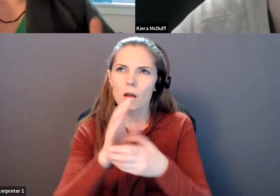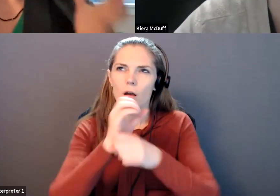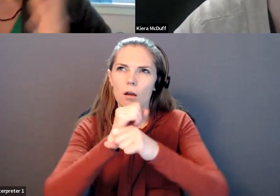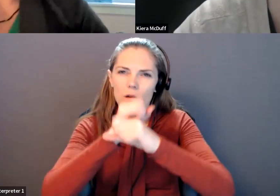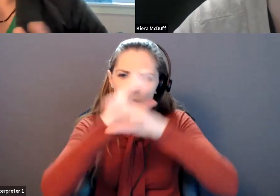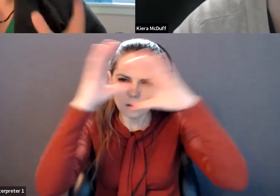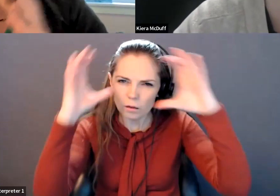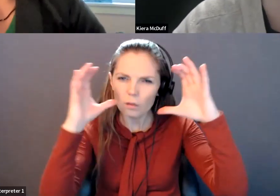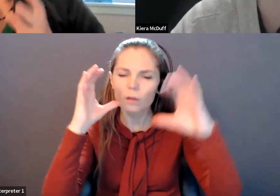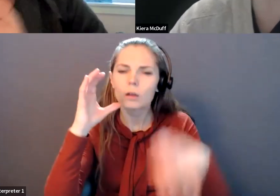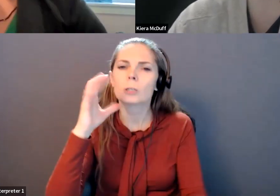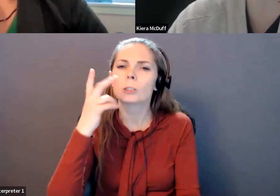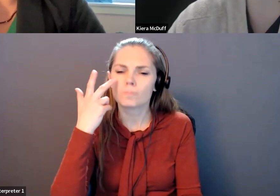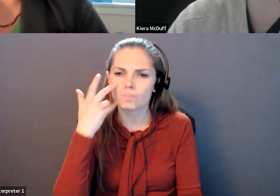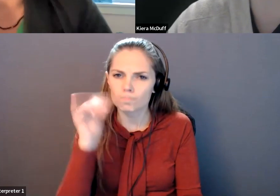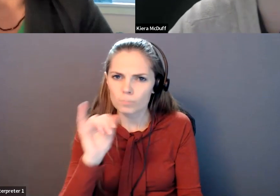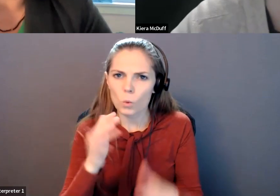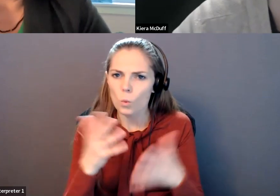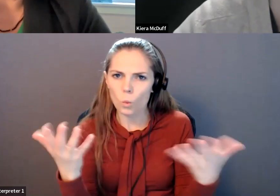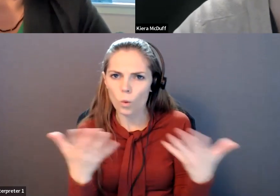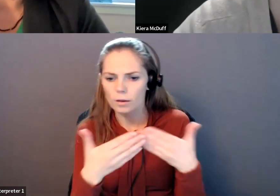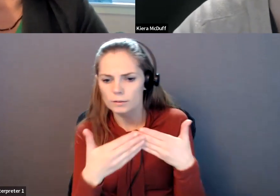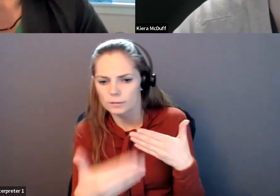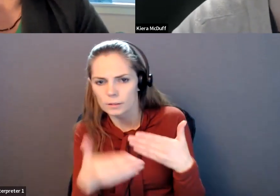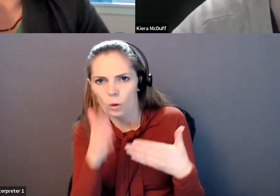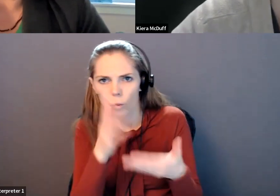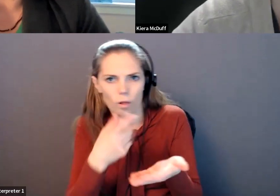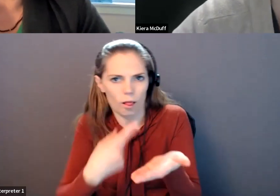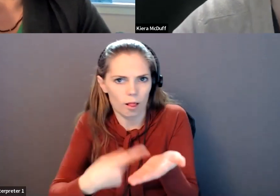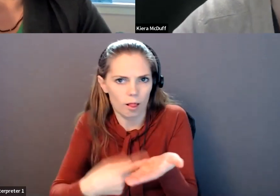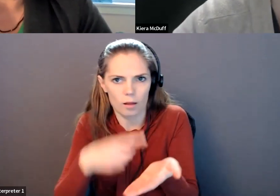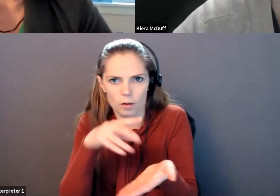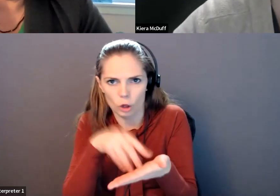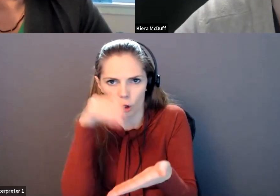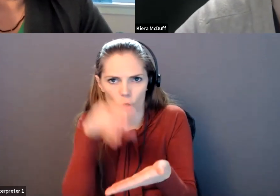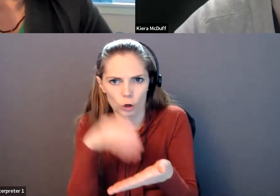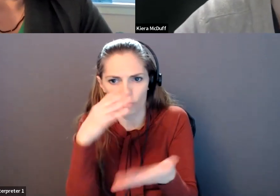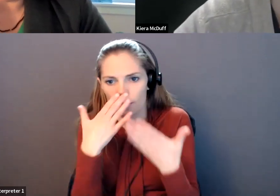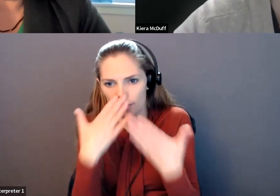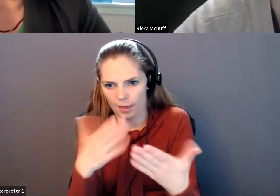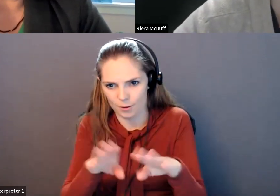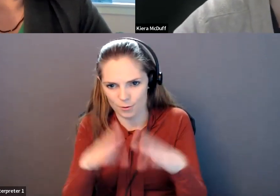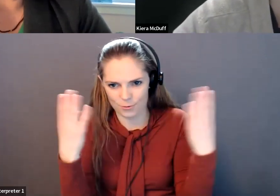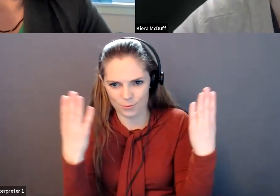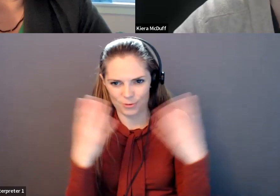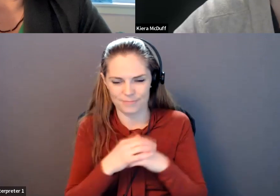of what we're going to be discussing and learning throughout this session. Next, I would like to